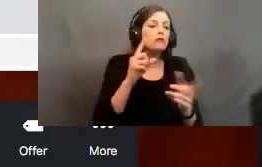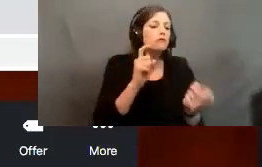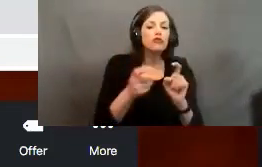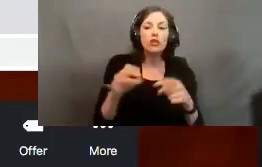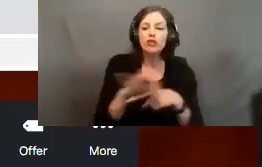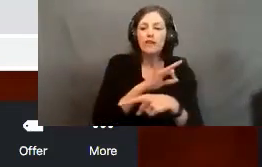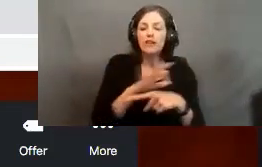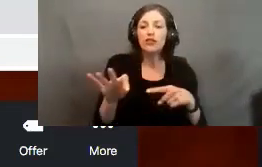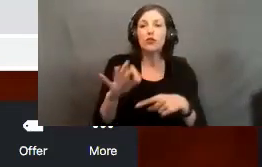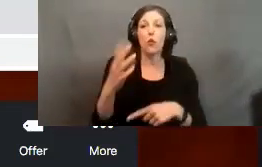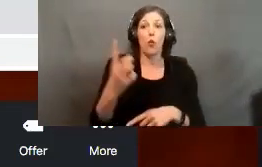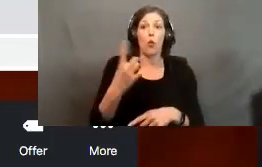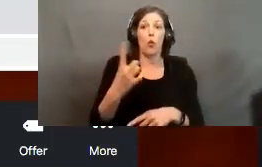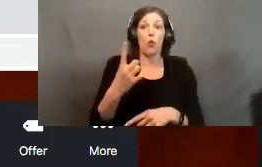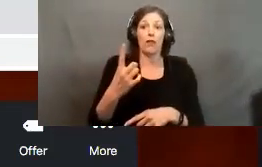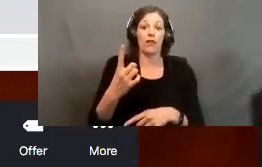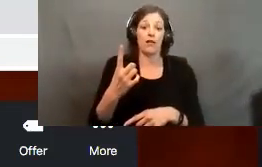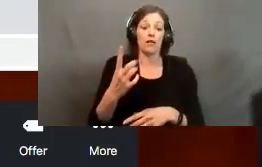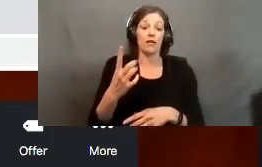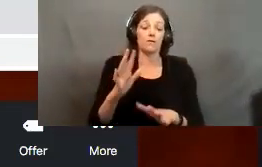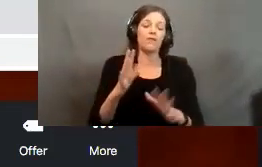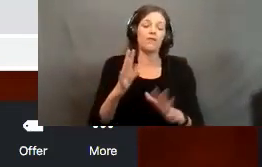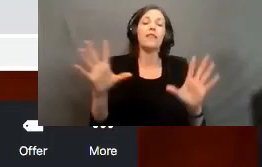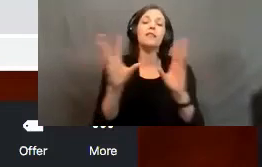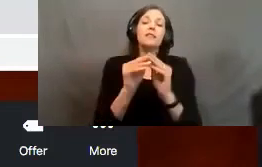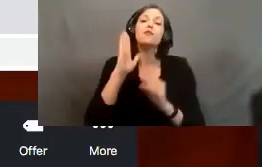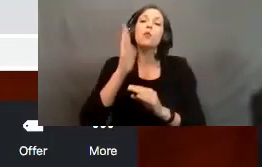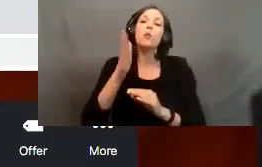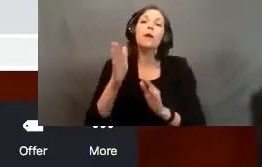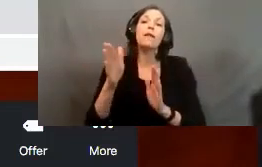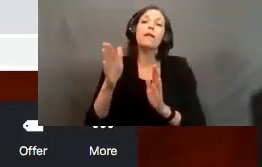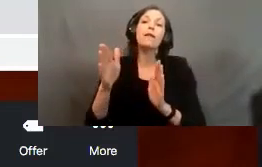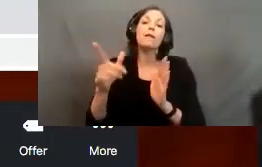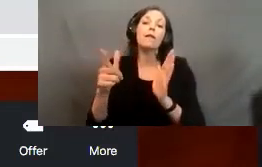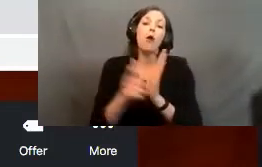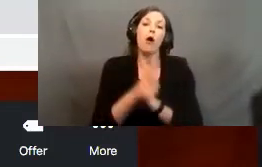12:43:44 the session will immediately and after an hour and and a half